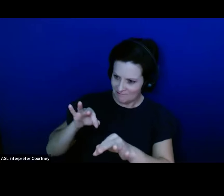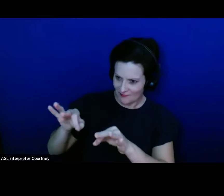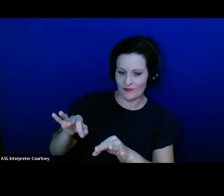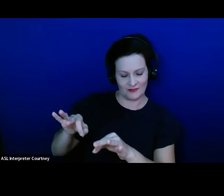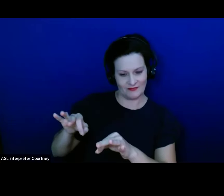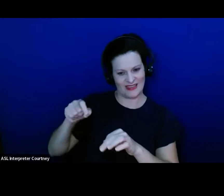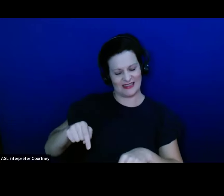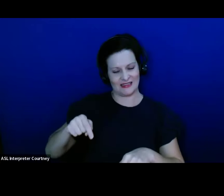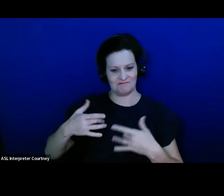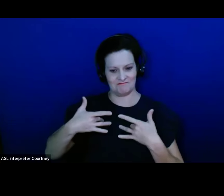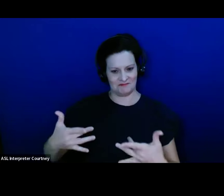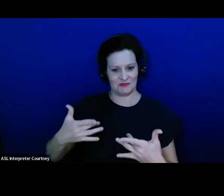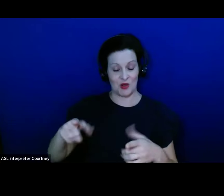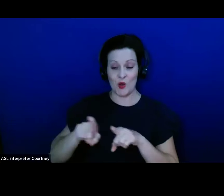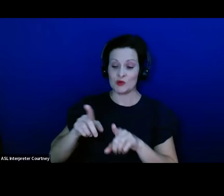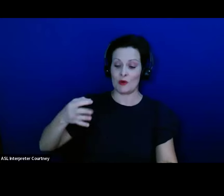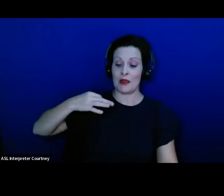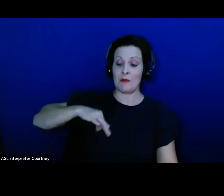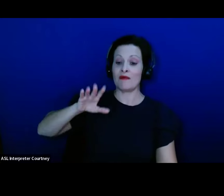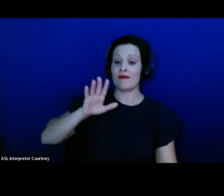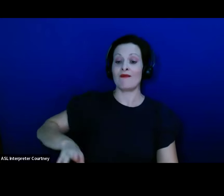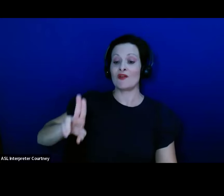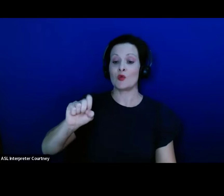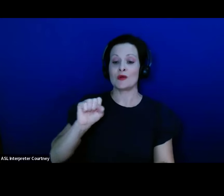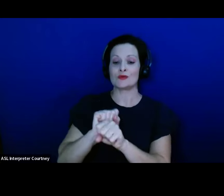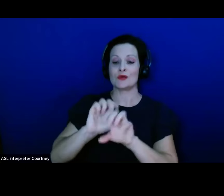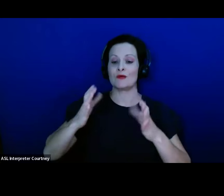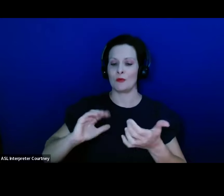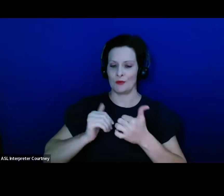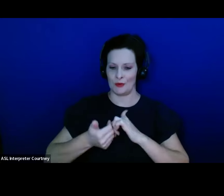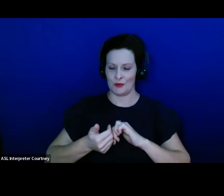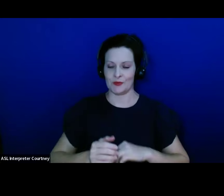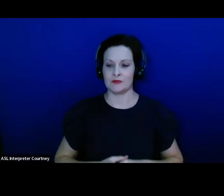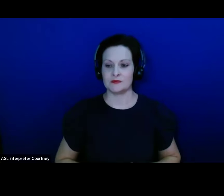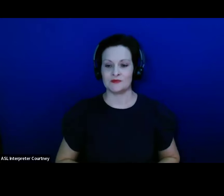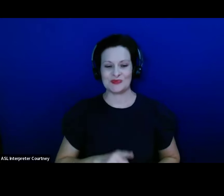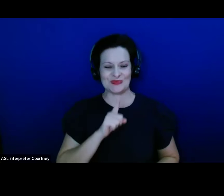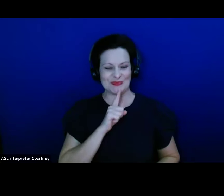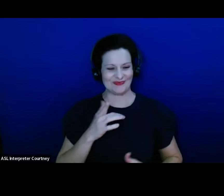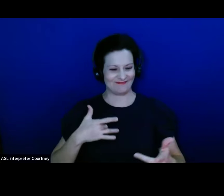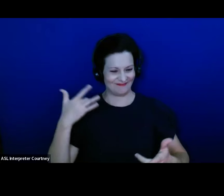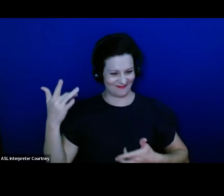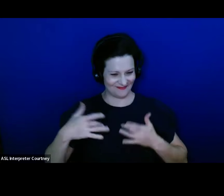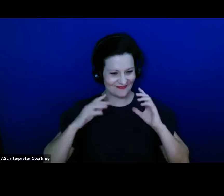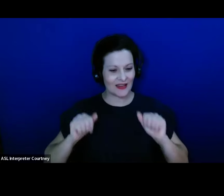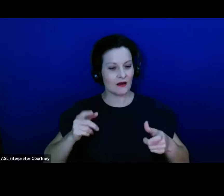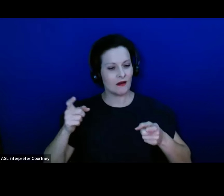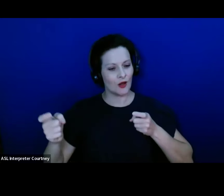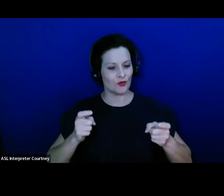benefits might be to the broader US workforce. We're very excited to be able to host our Webinars